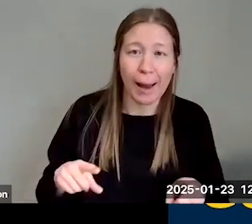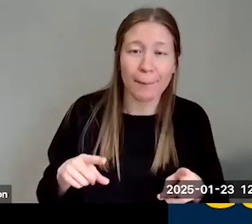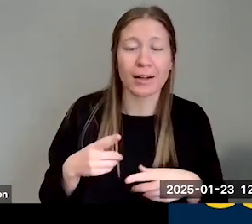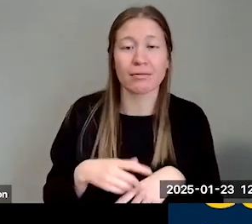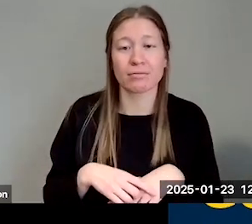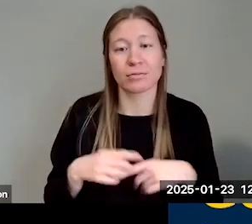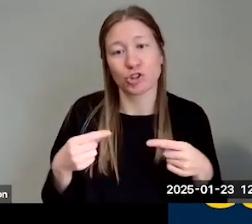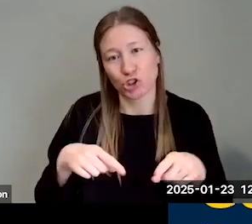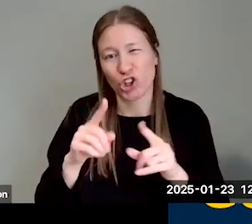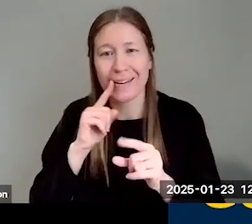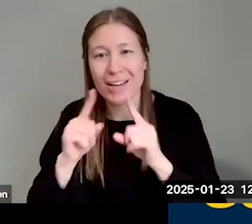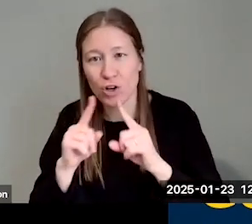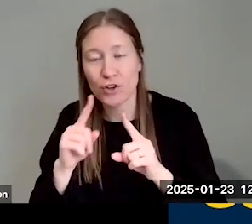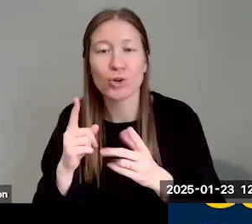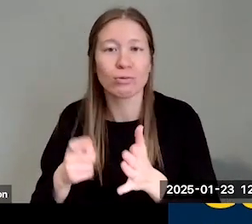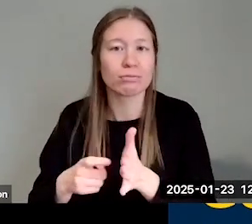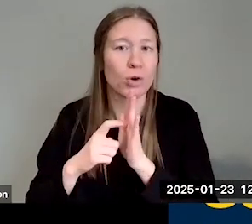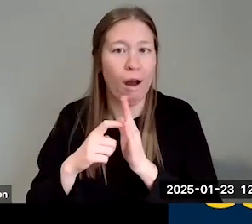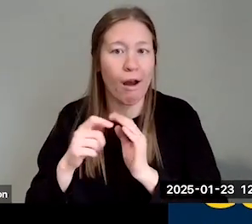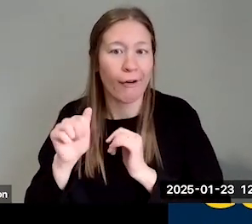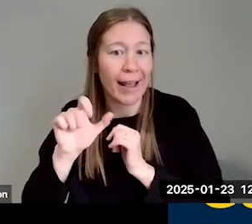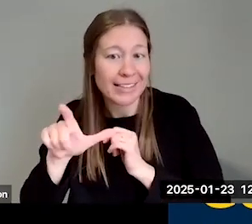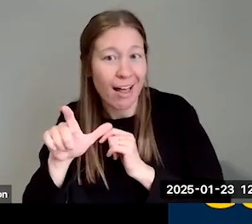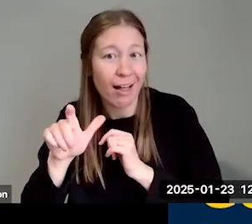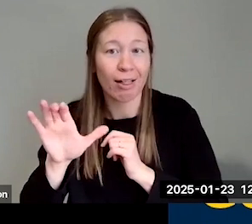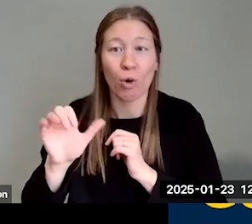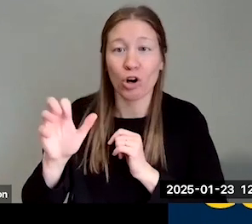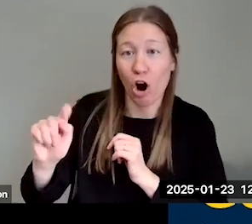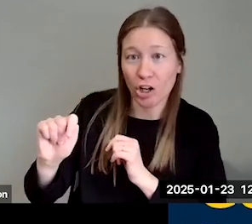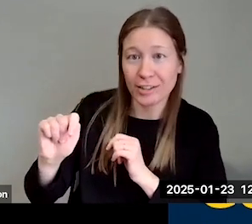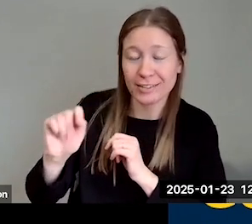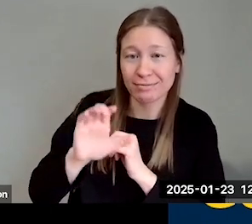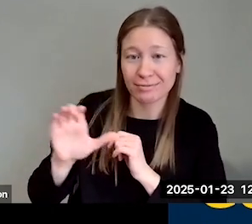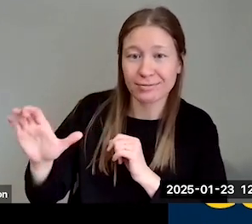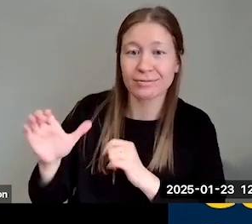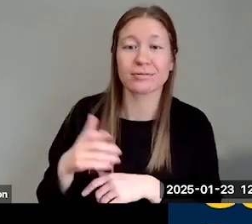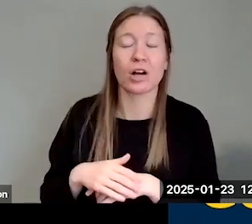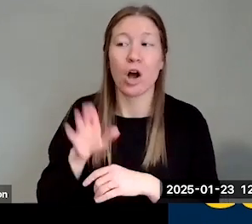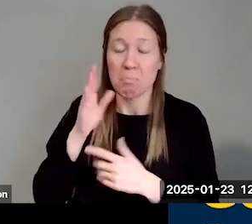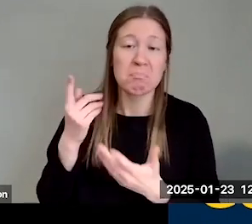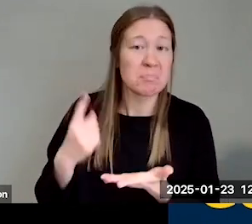We have ASL and CART. Sometimes people will request questions ahead of time. That's very common.